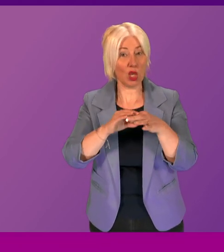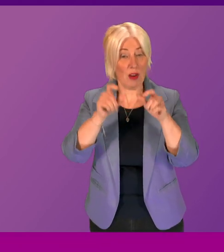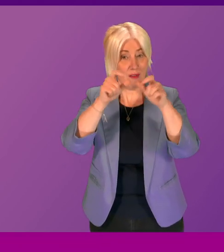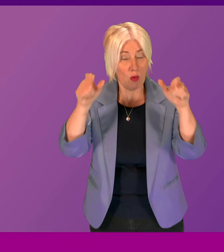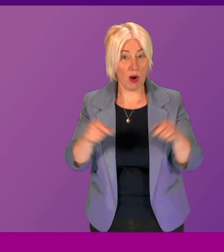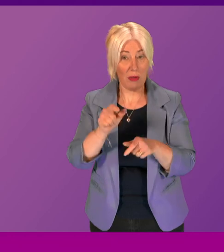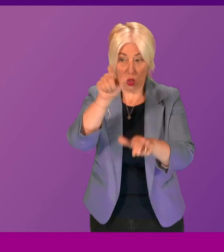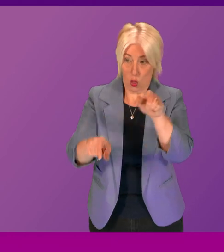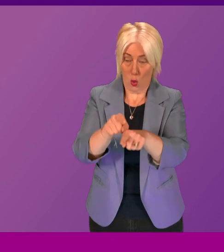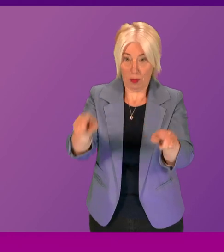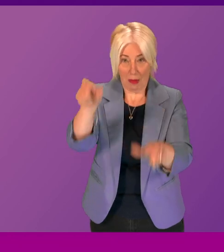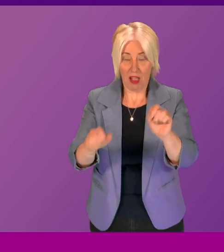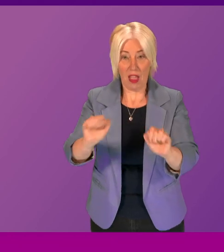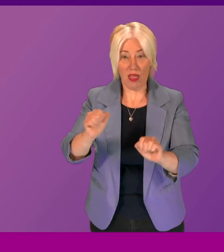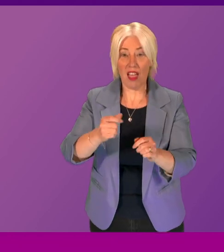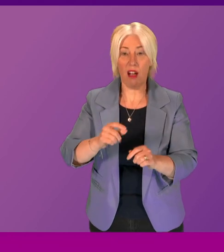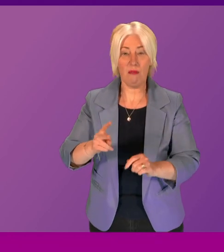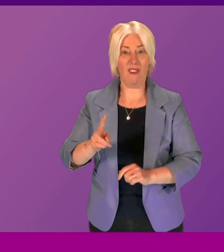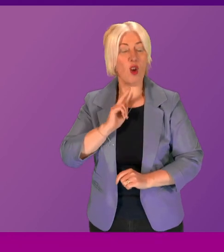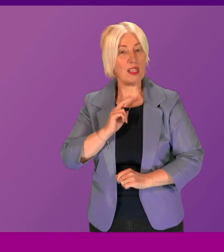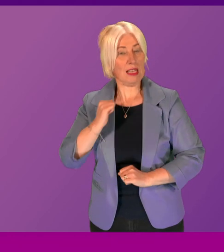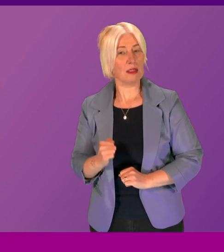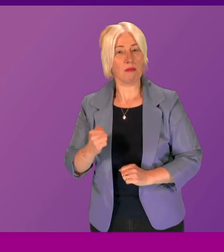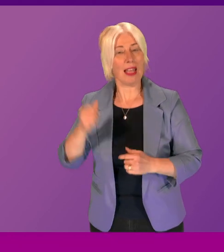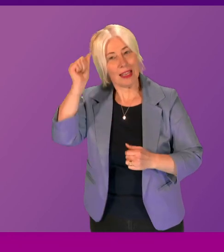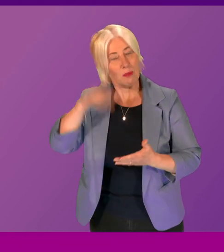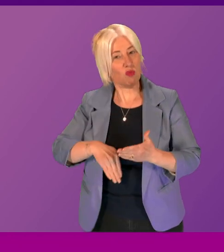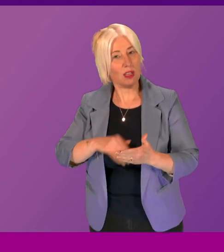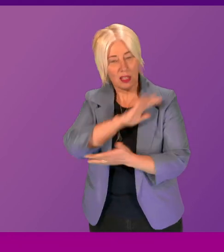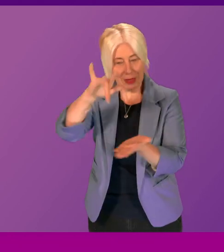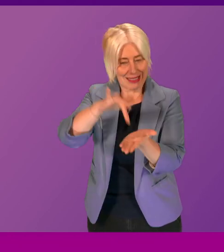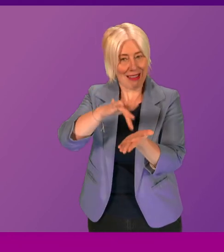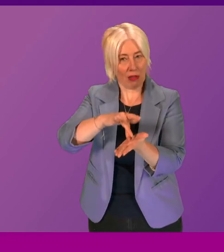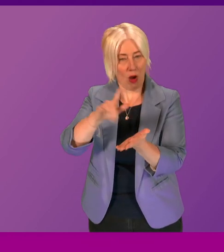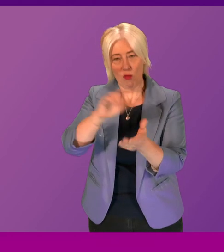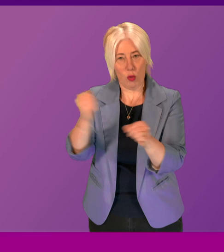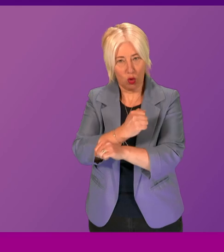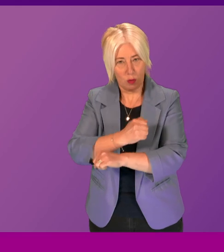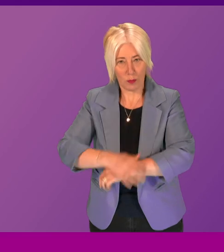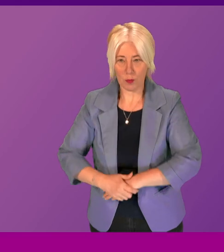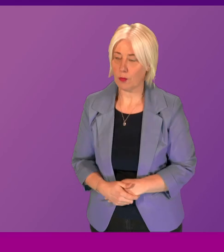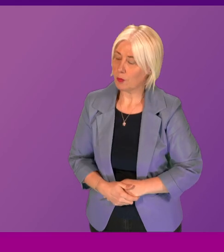voices and experiences firmly at its heart.